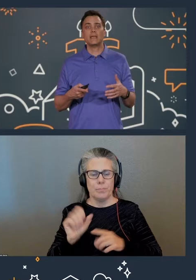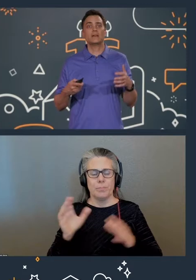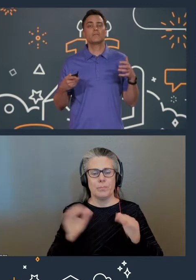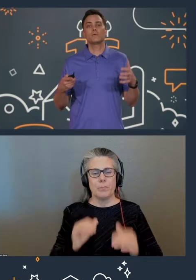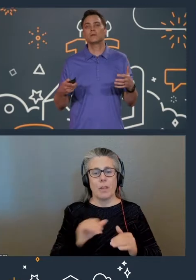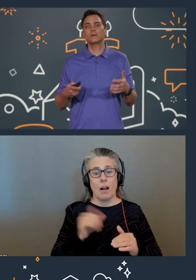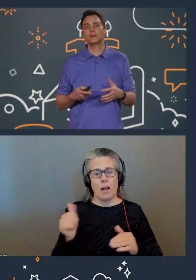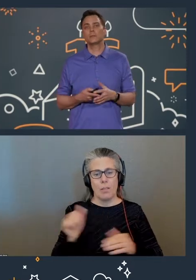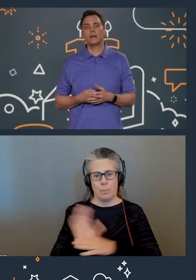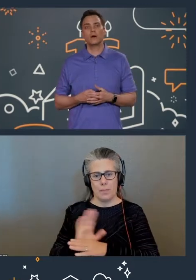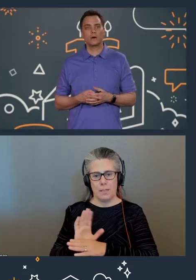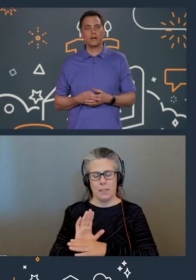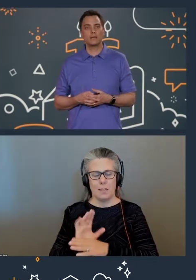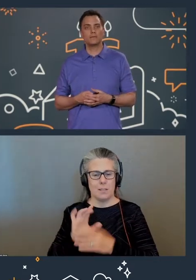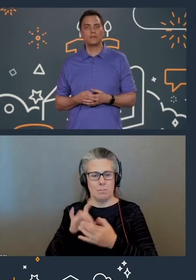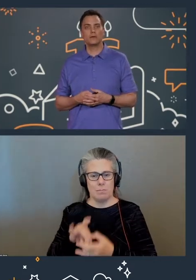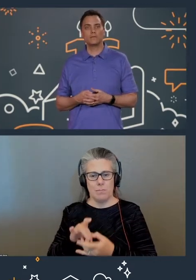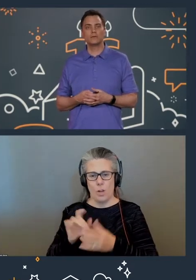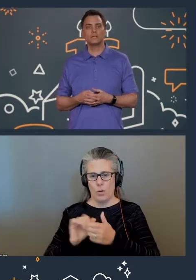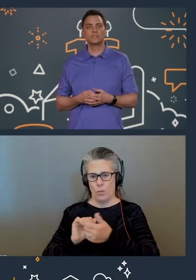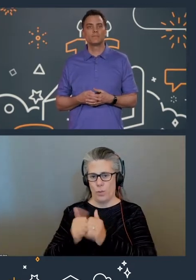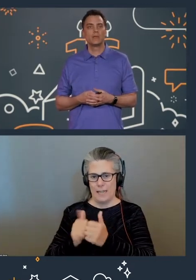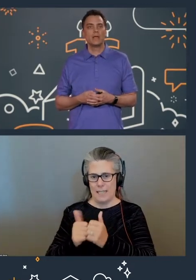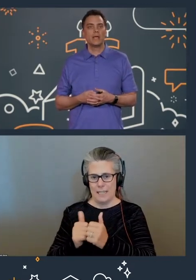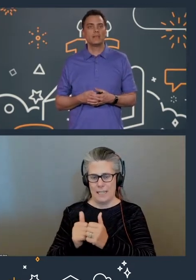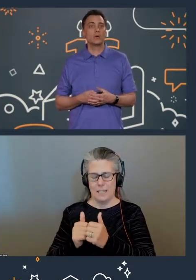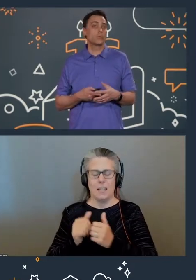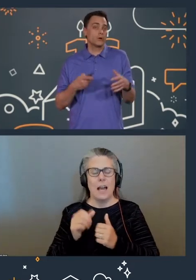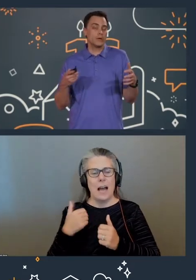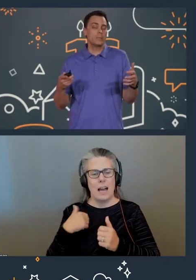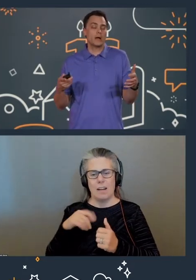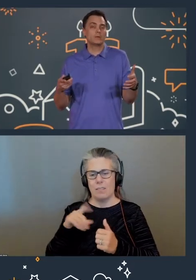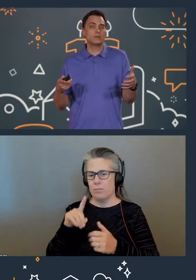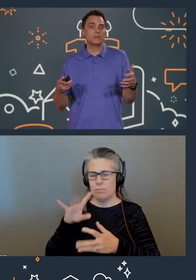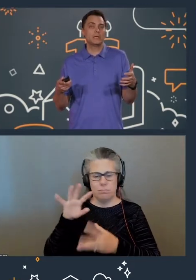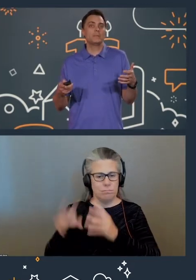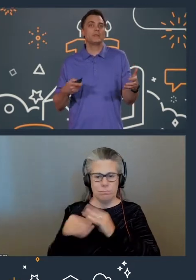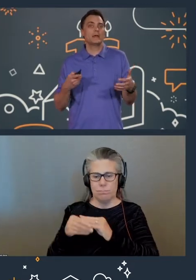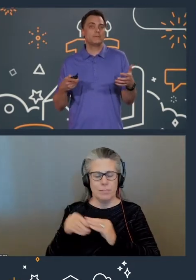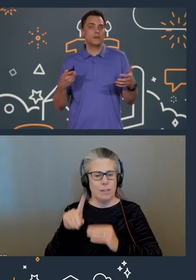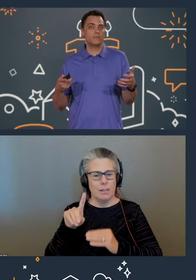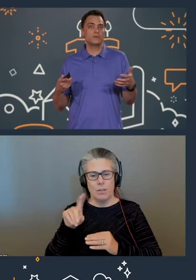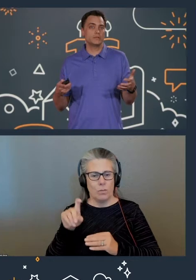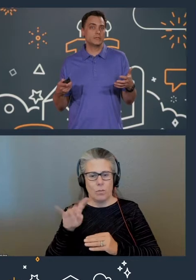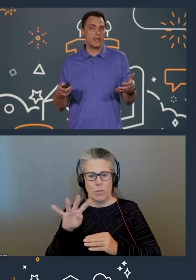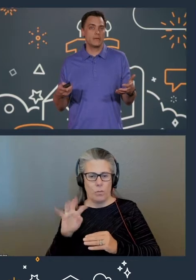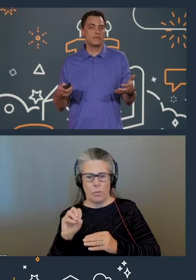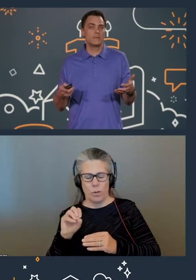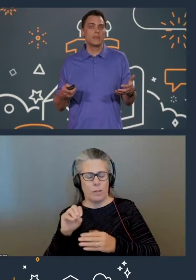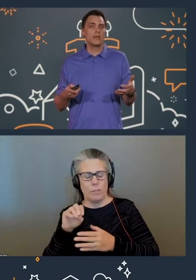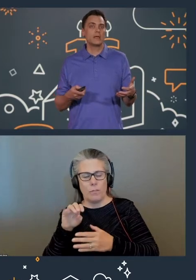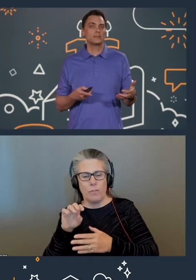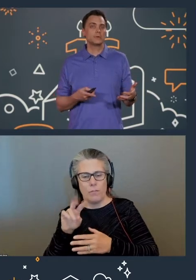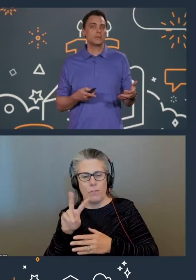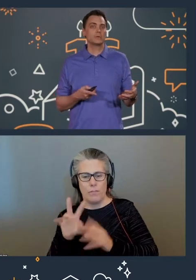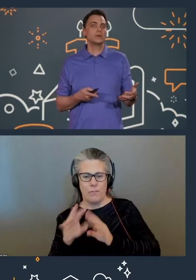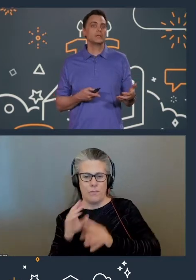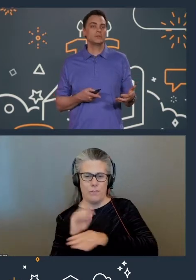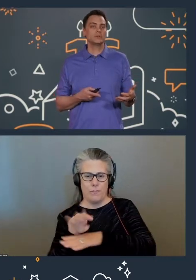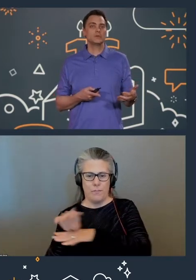they had a 400 terabyte archive of video footage, and they were worried about keeping that video footage safe. And so, what they were looking to do